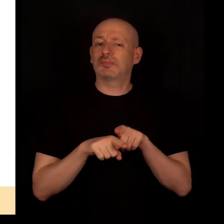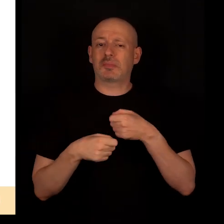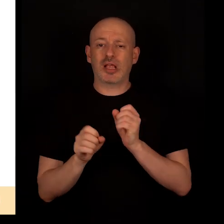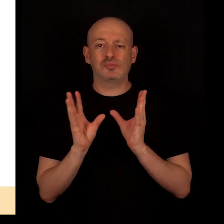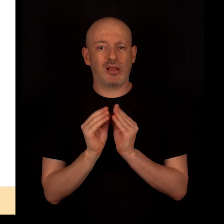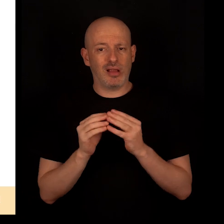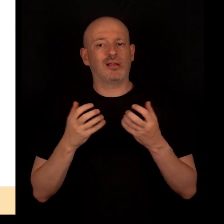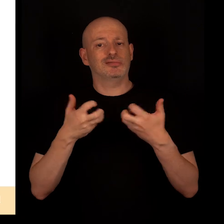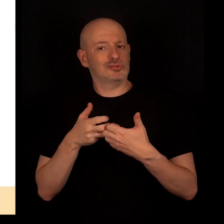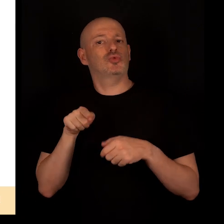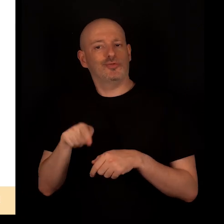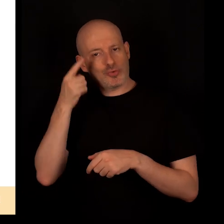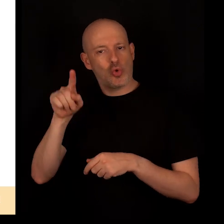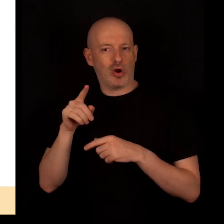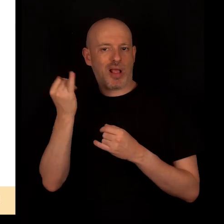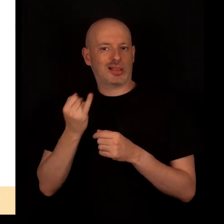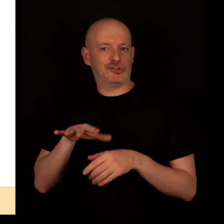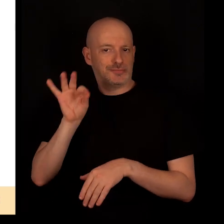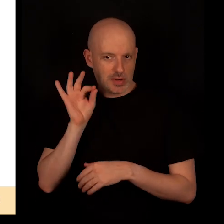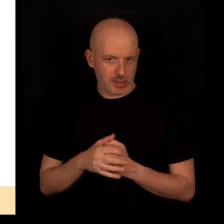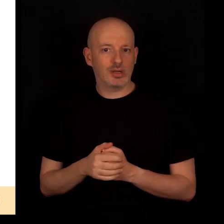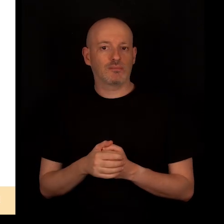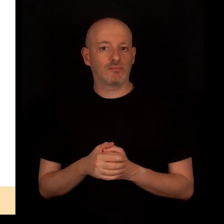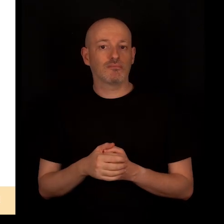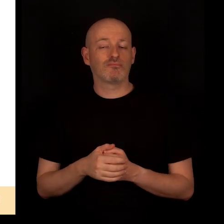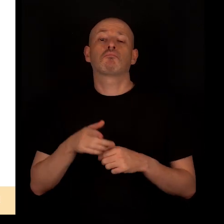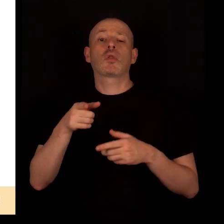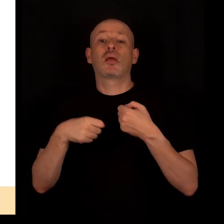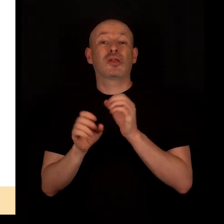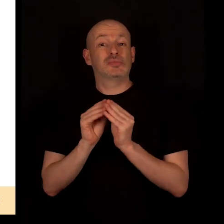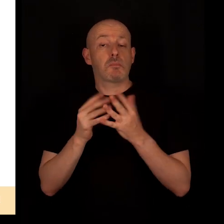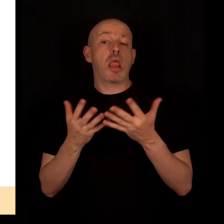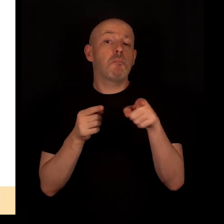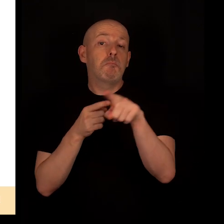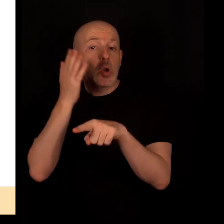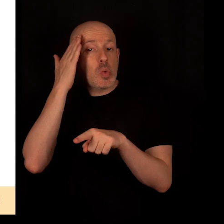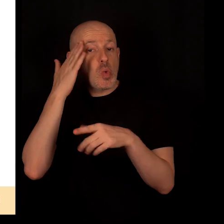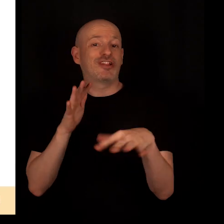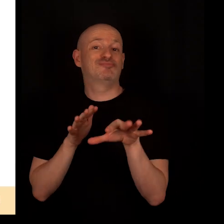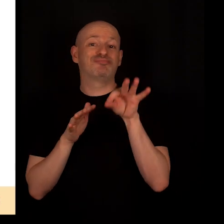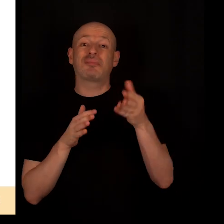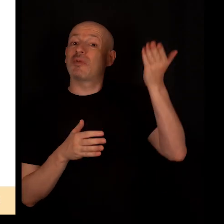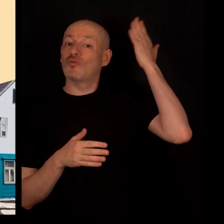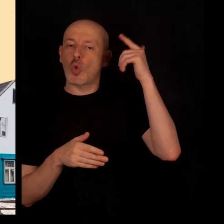and you can join our Match-Making Sessions to find artists. Now, the Match-Making Sessions, maybe some of you